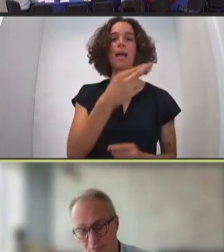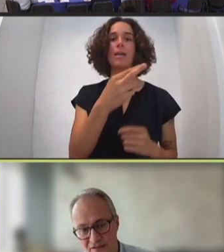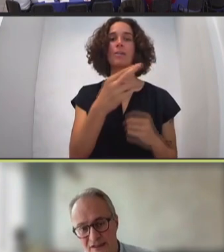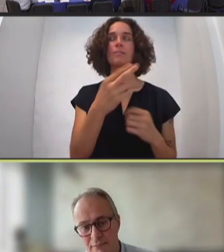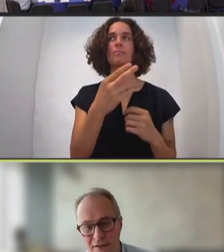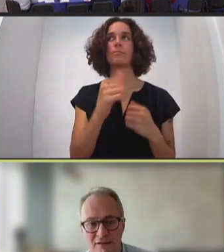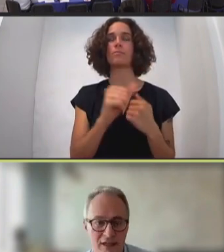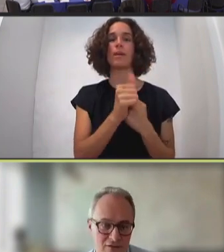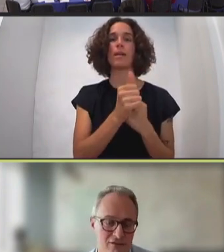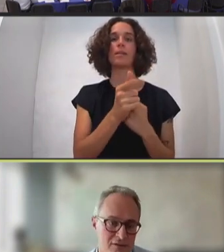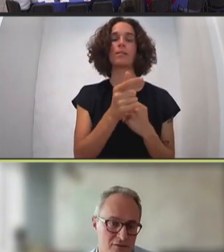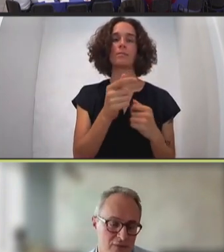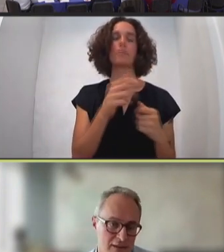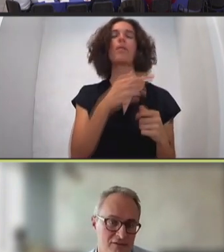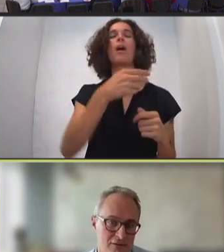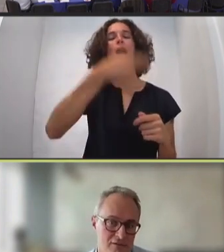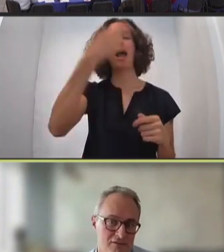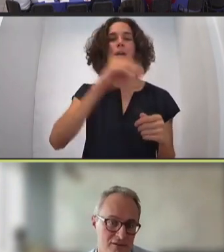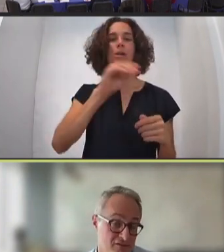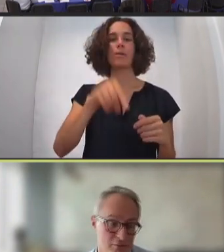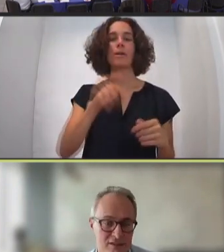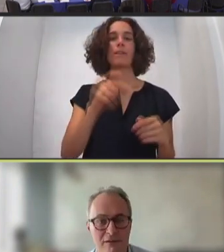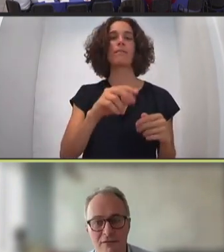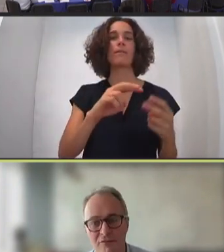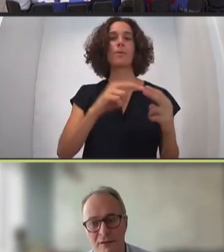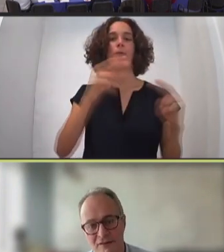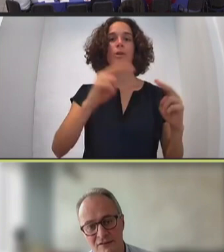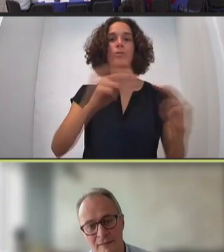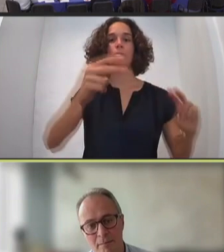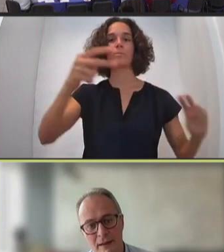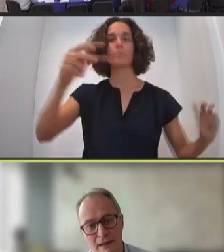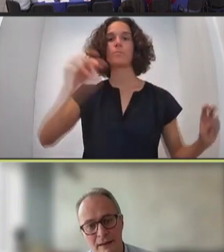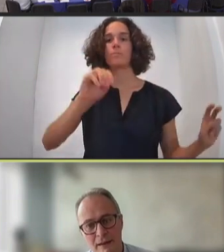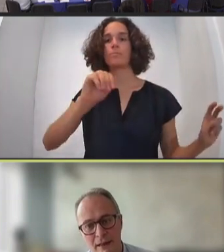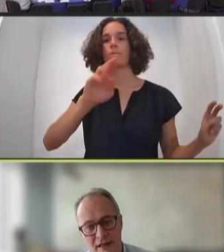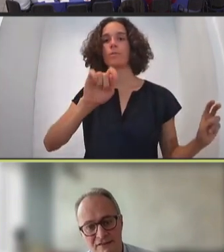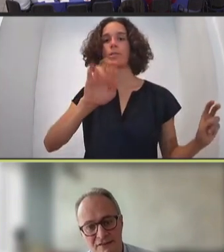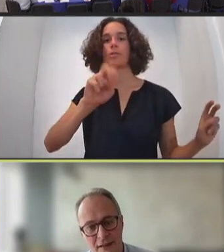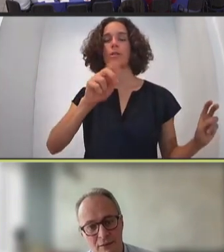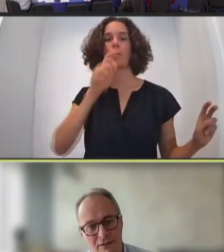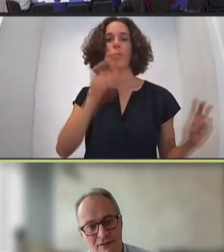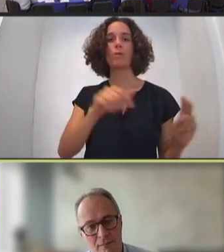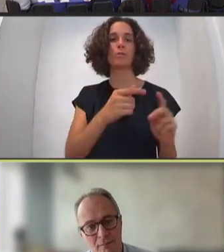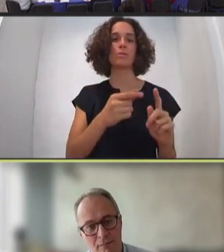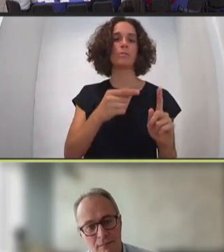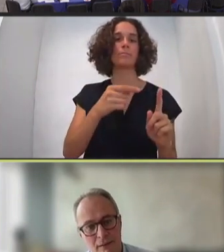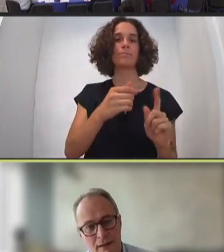to escape these antigen-specific T cell responses or B cell responses. And next slide, please.